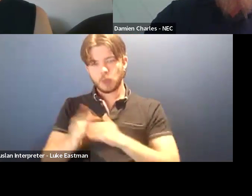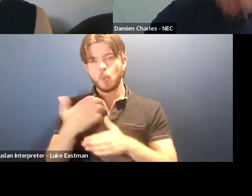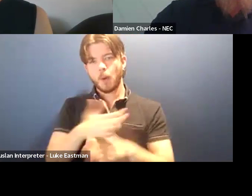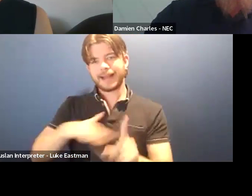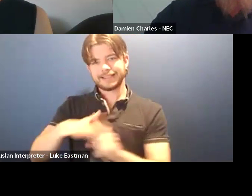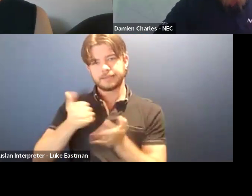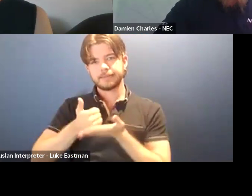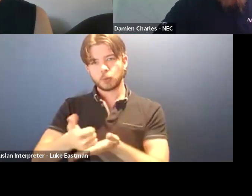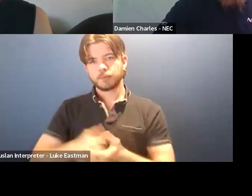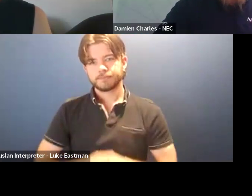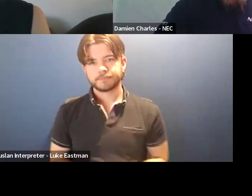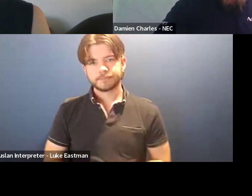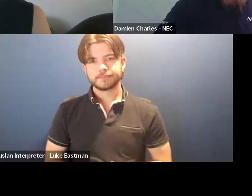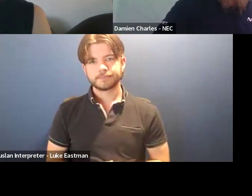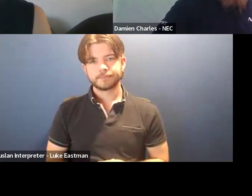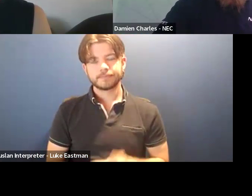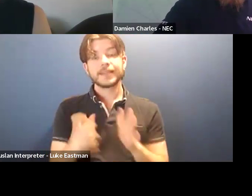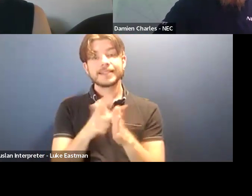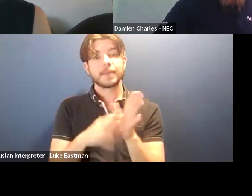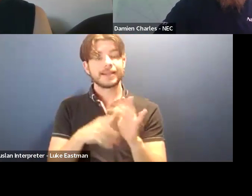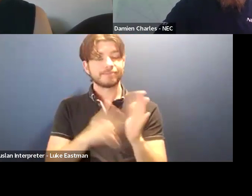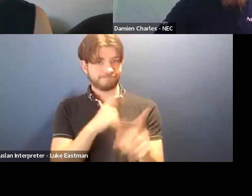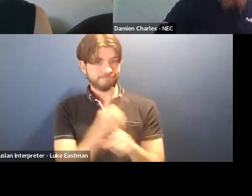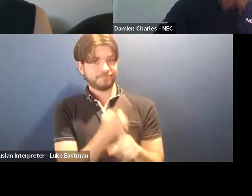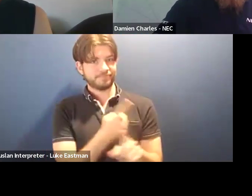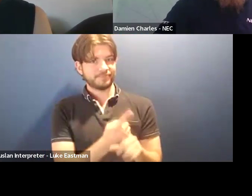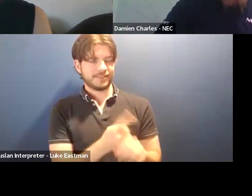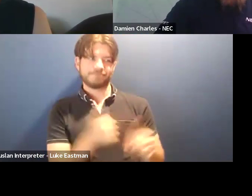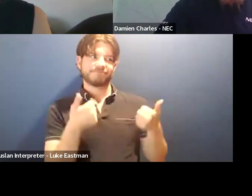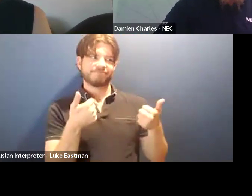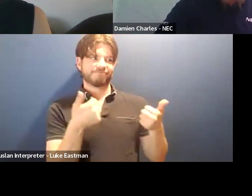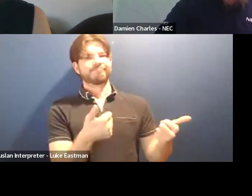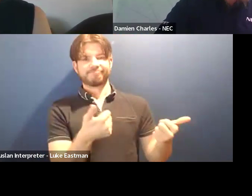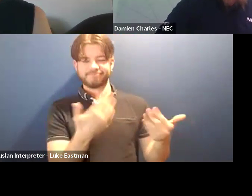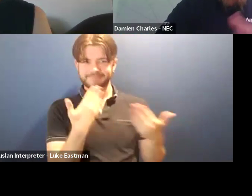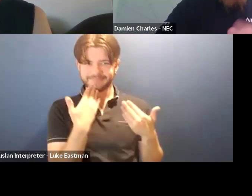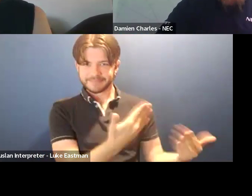you Julie, thank you and just to mention I learned a lot from the last two speakers.